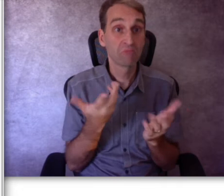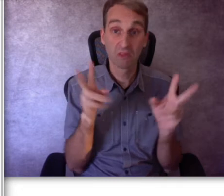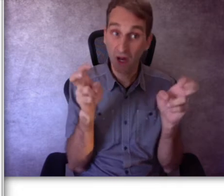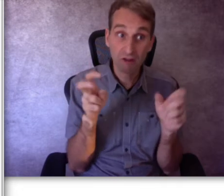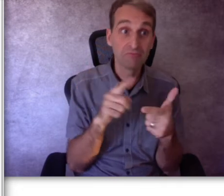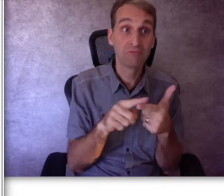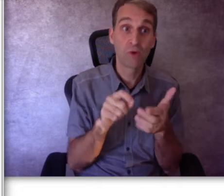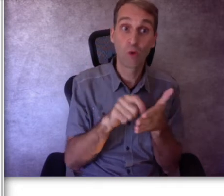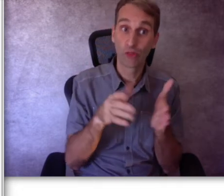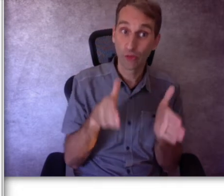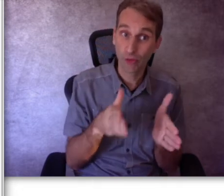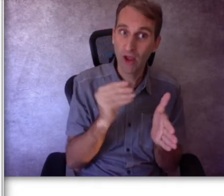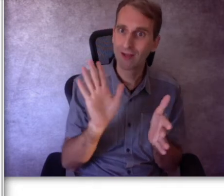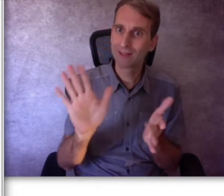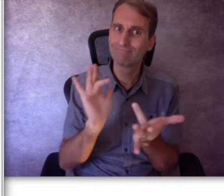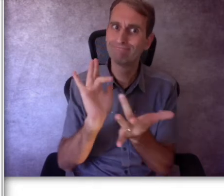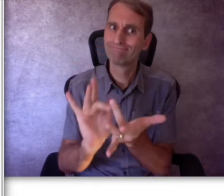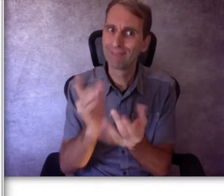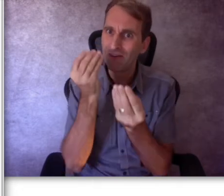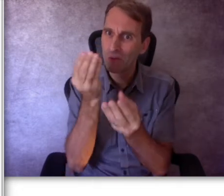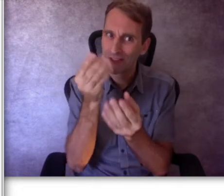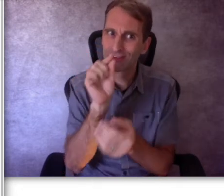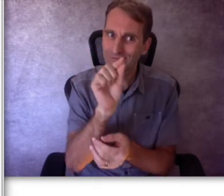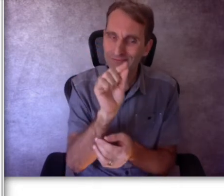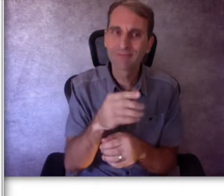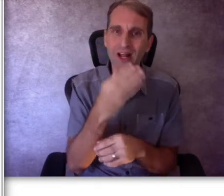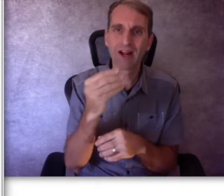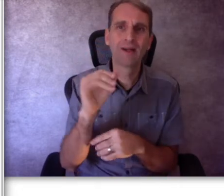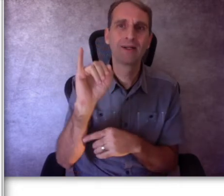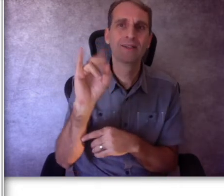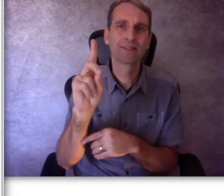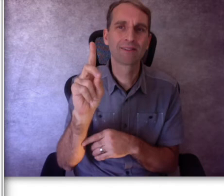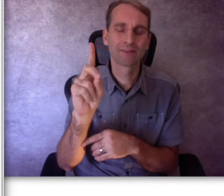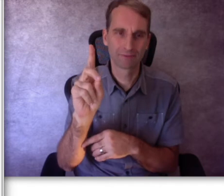first, there’s a title, author, and author contact information.